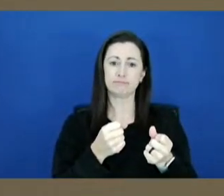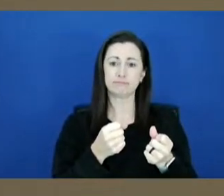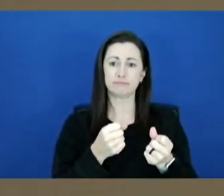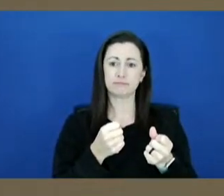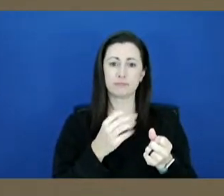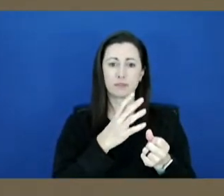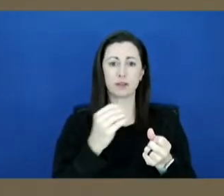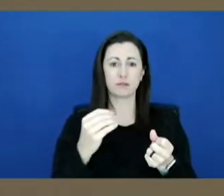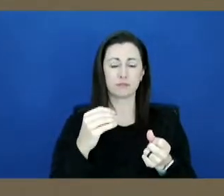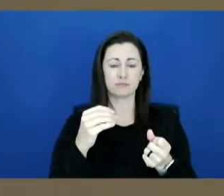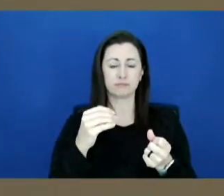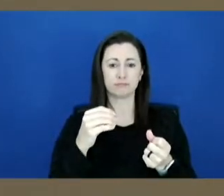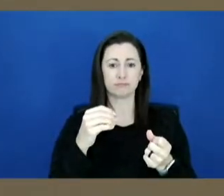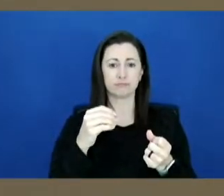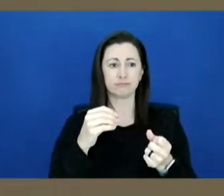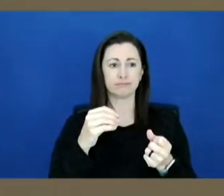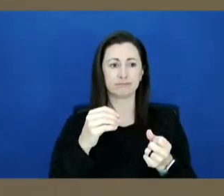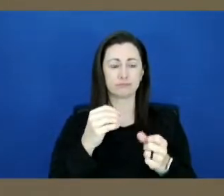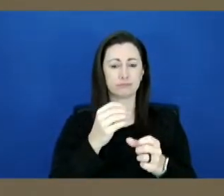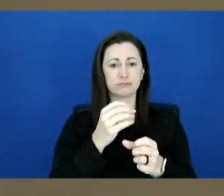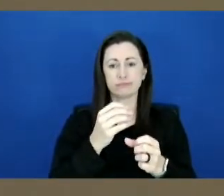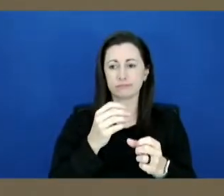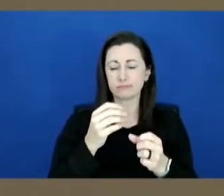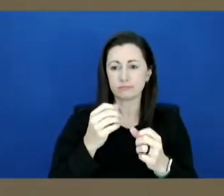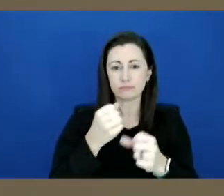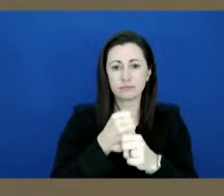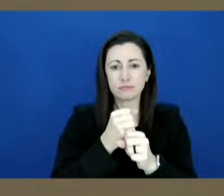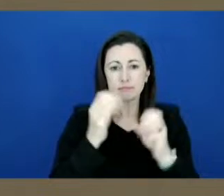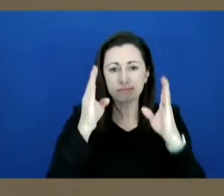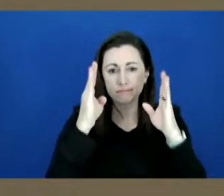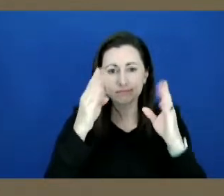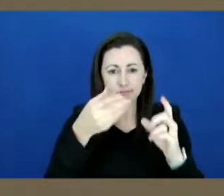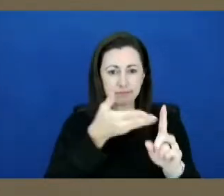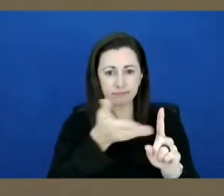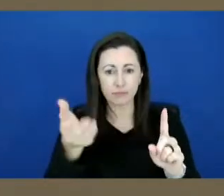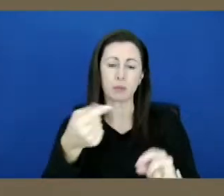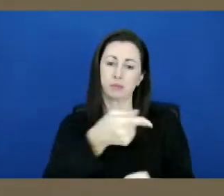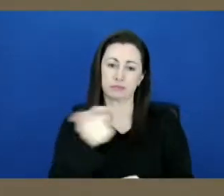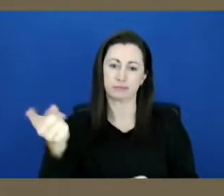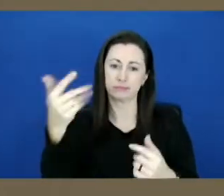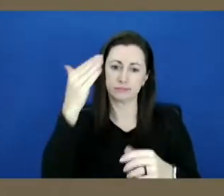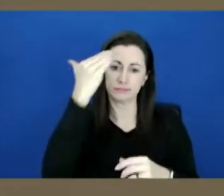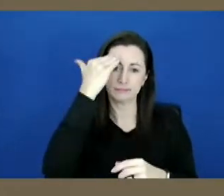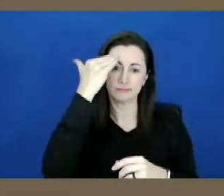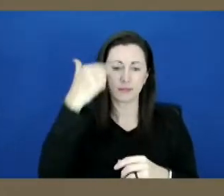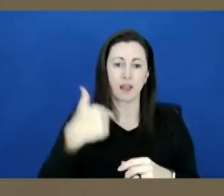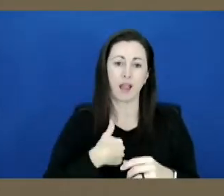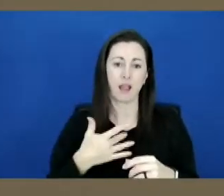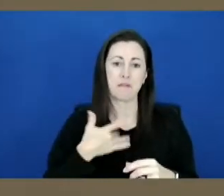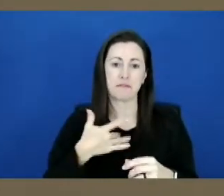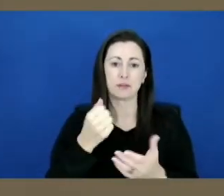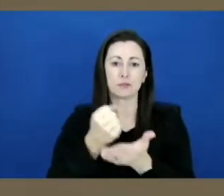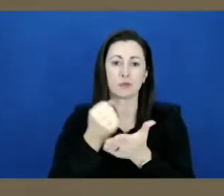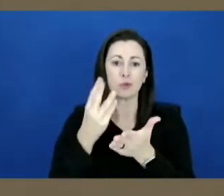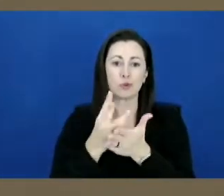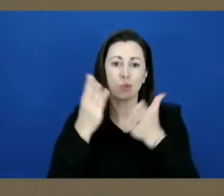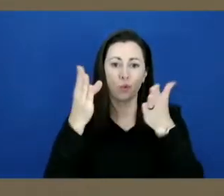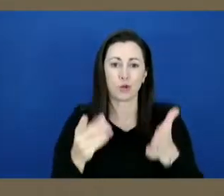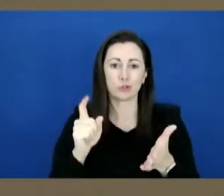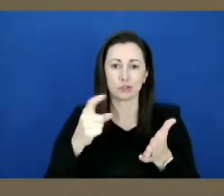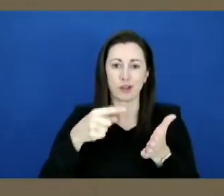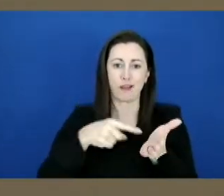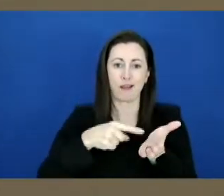YOU GUYS UP.